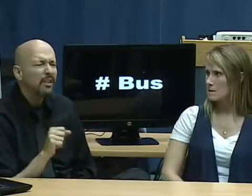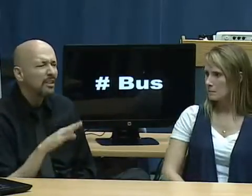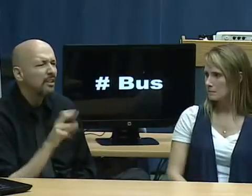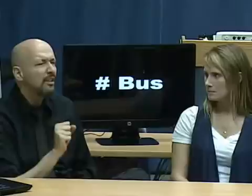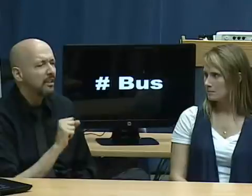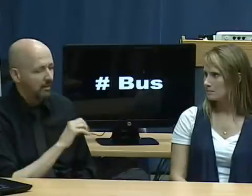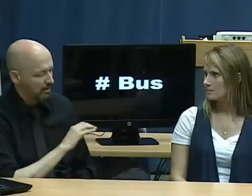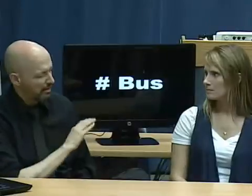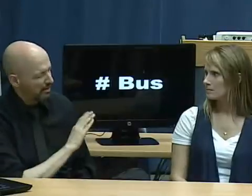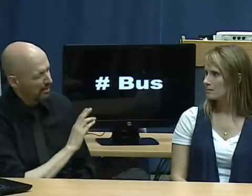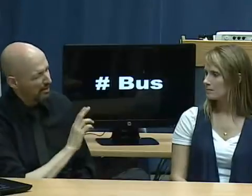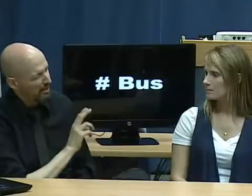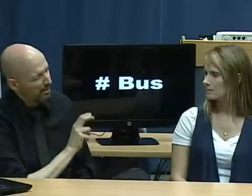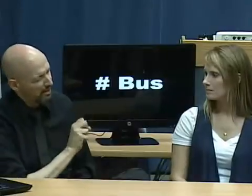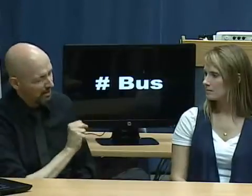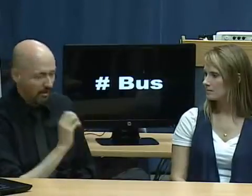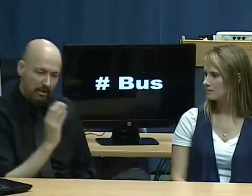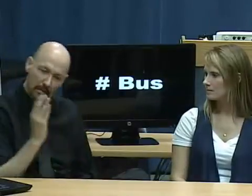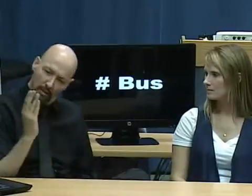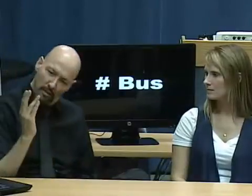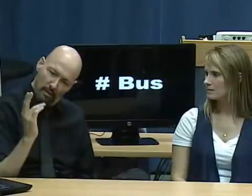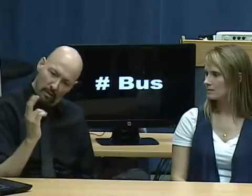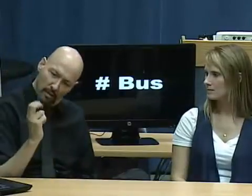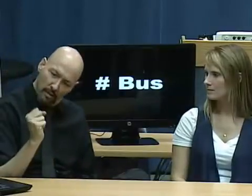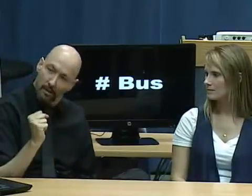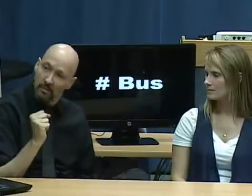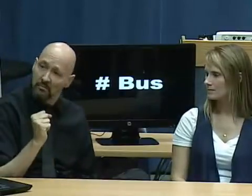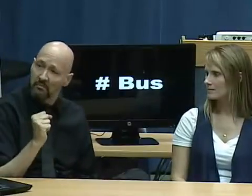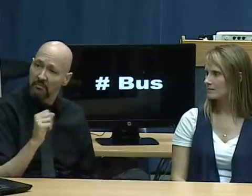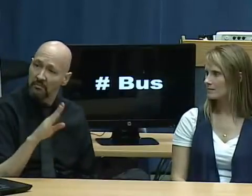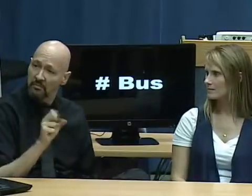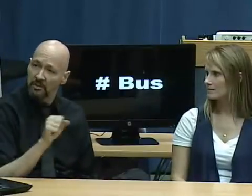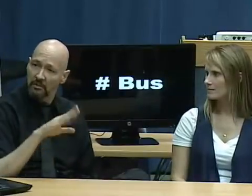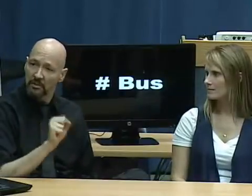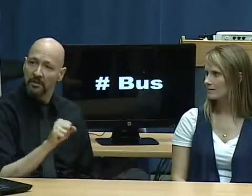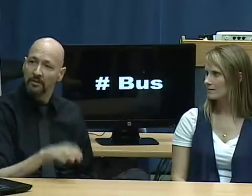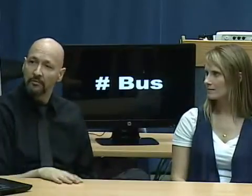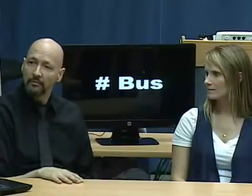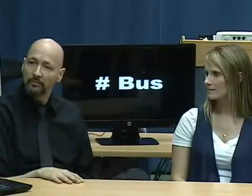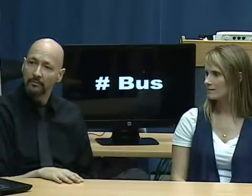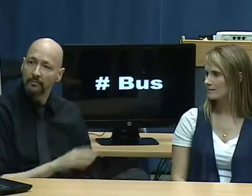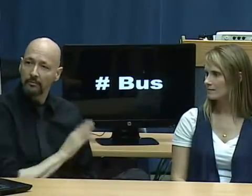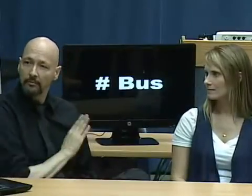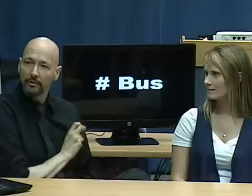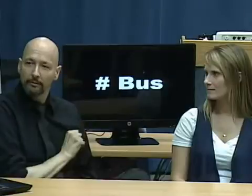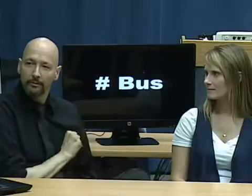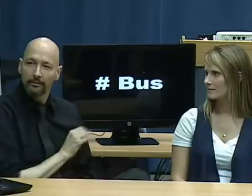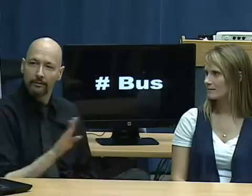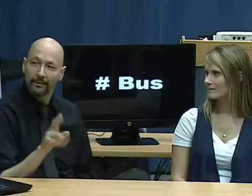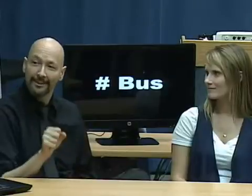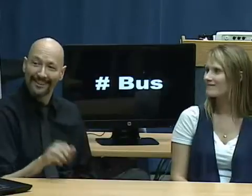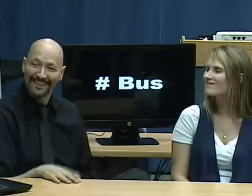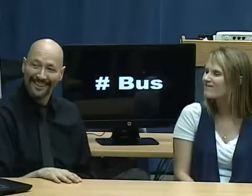"Where's the #BUS?" #BUS #BUS